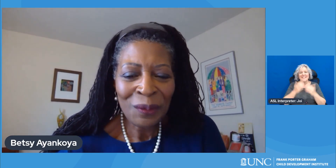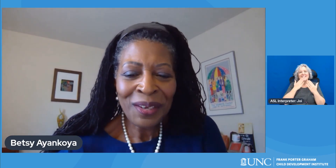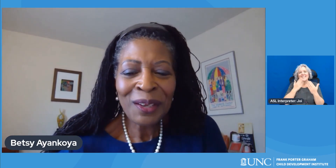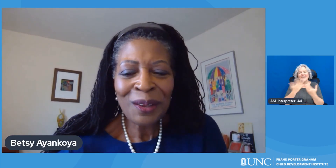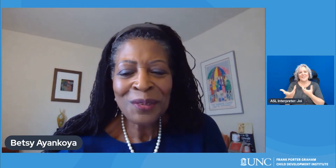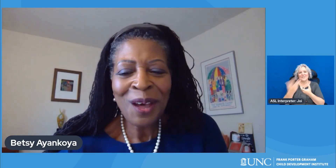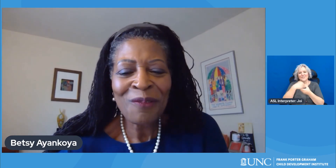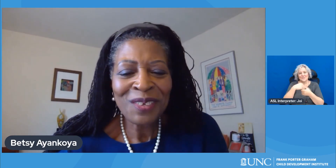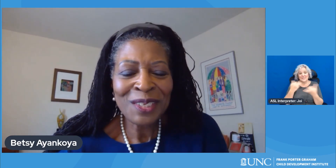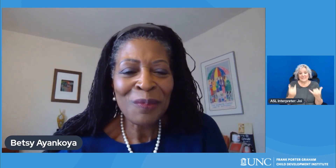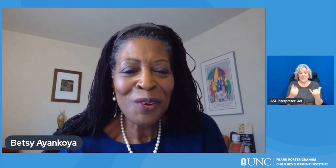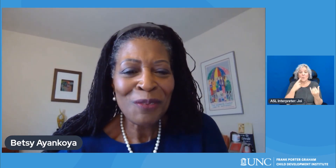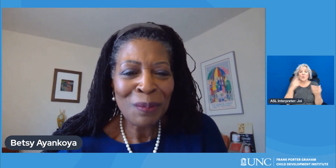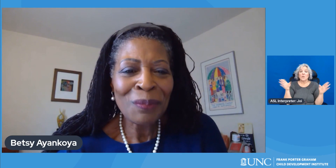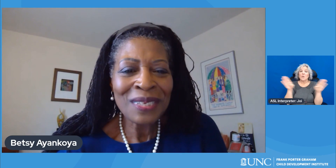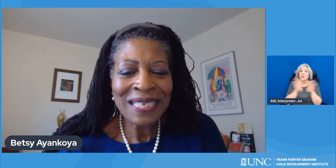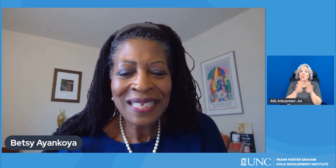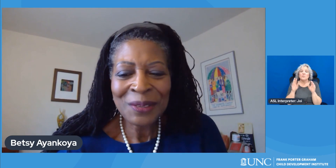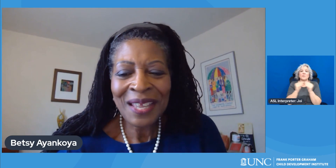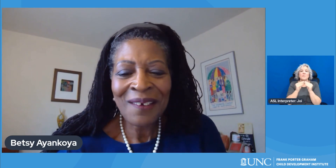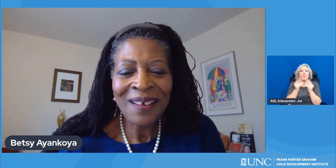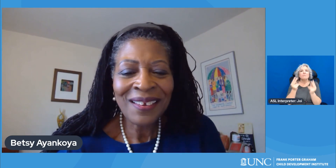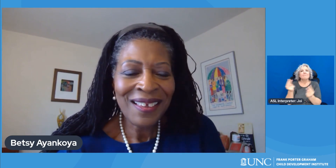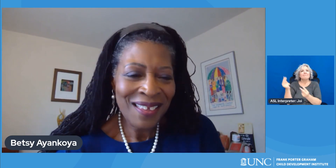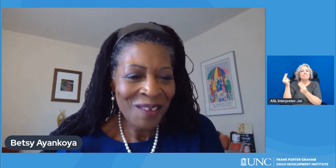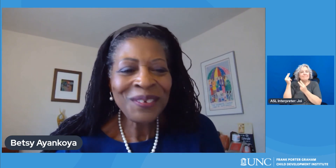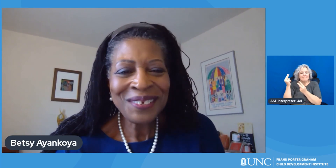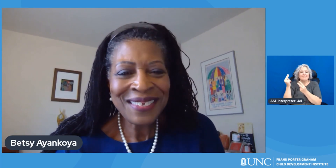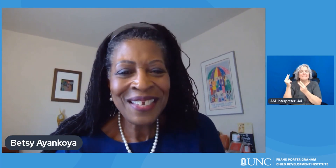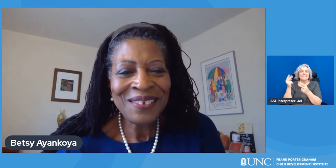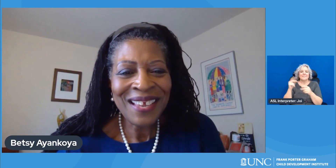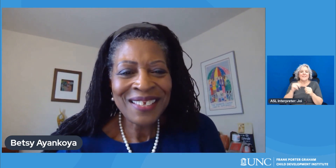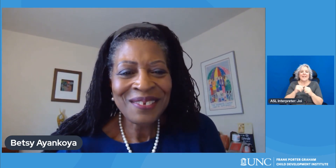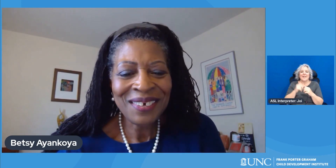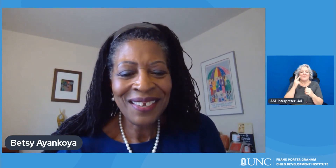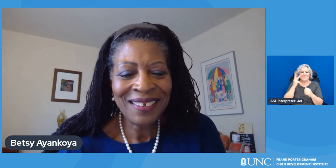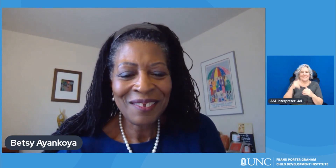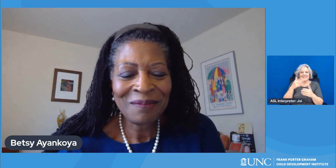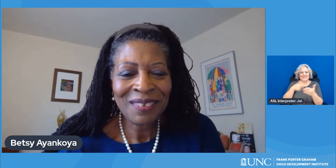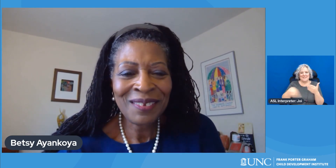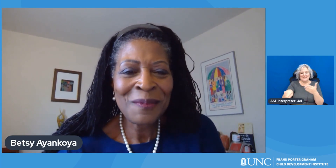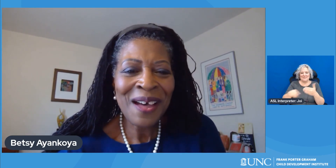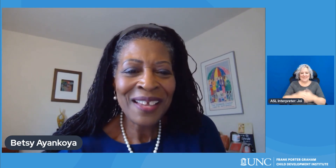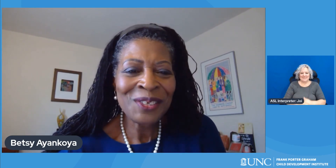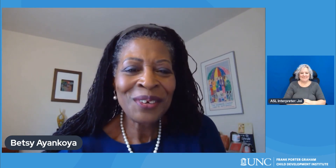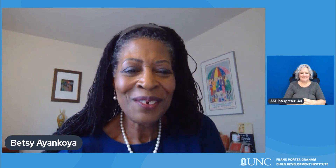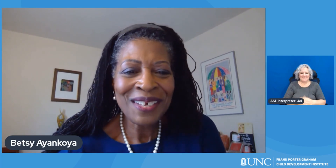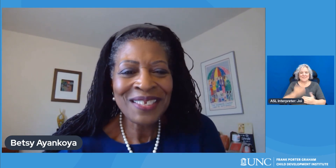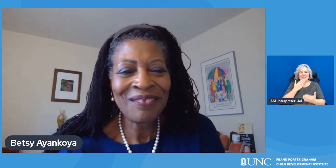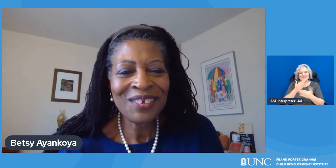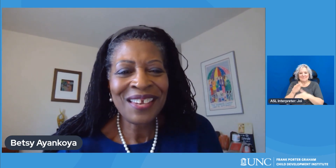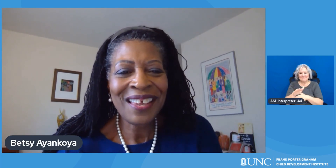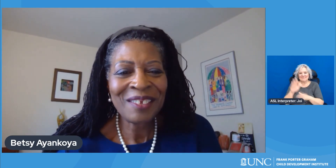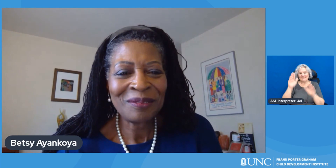We're gonna close off with some more remembrances, so stay on and we'll see you next week. Goodbye. Enjoy the rest of your day.